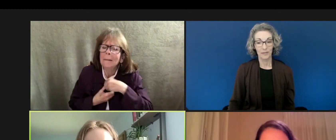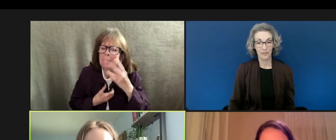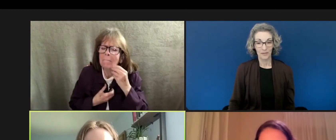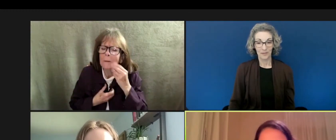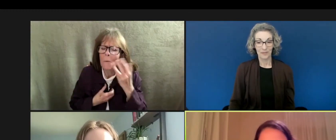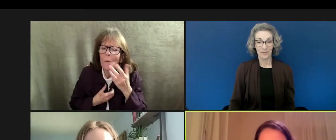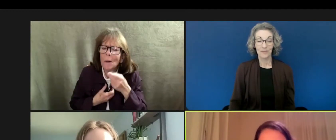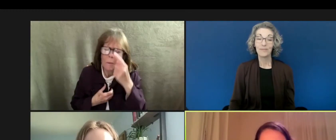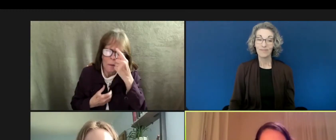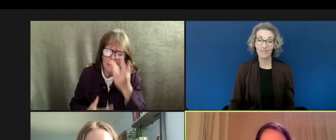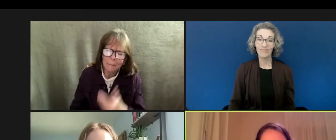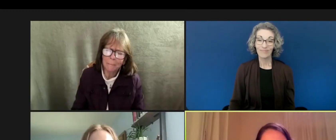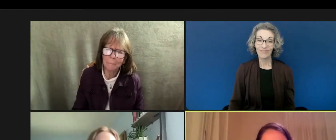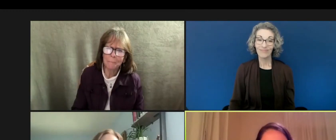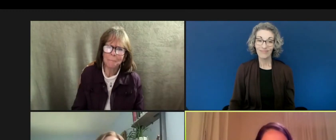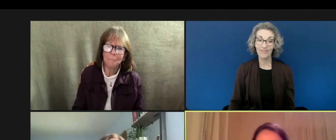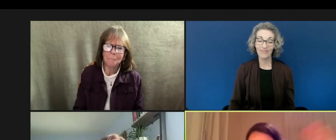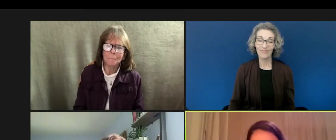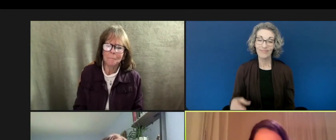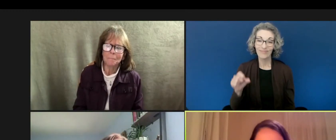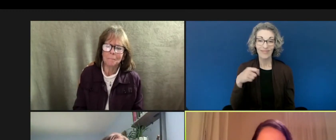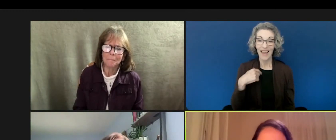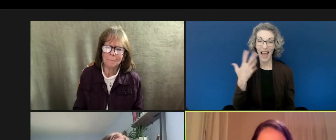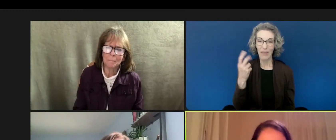Yeah, well, I just wanted to get out of there.